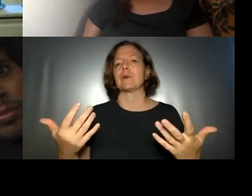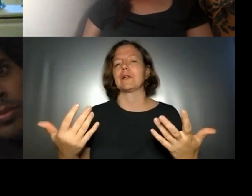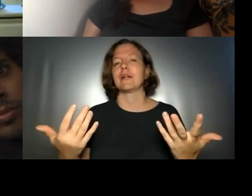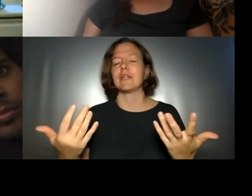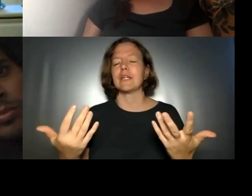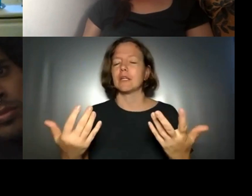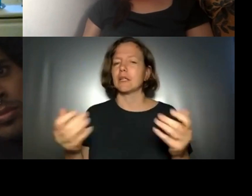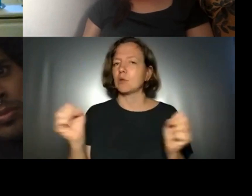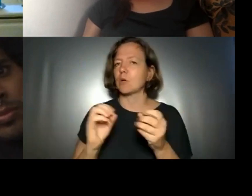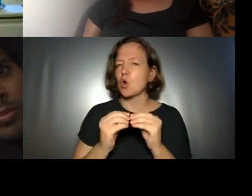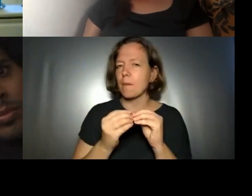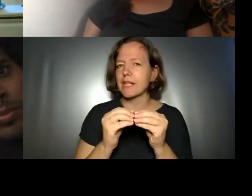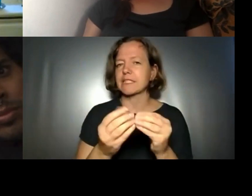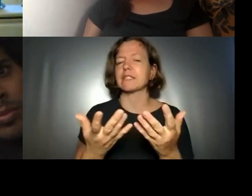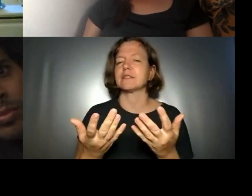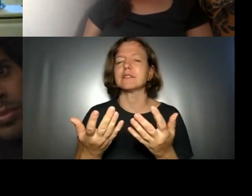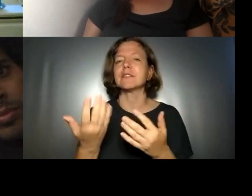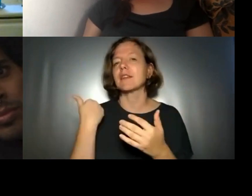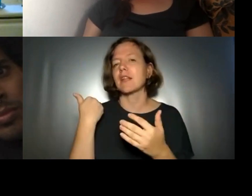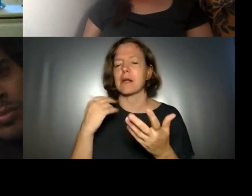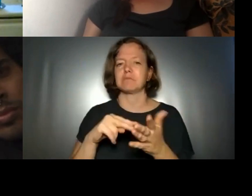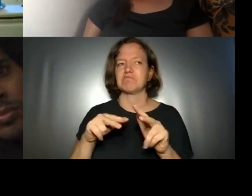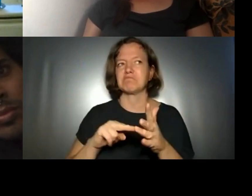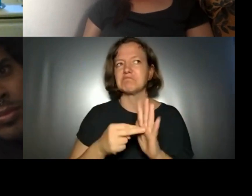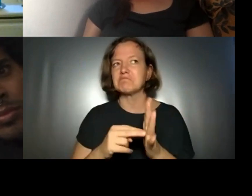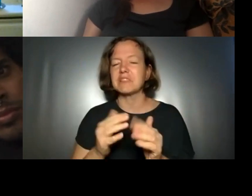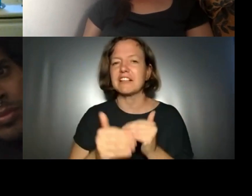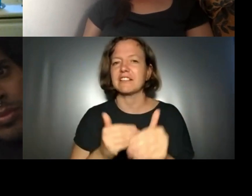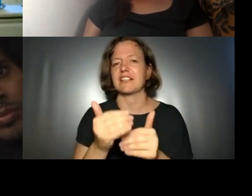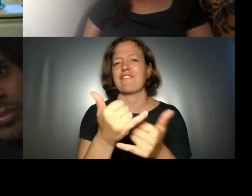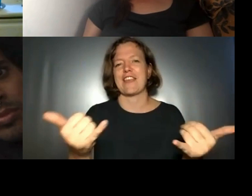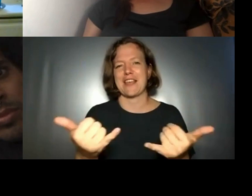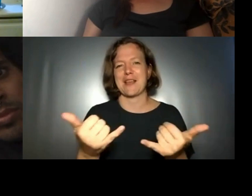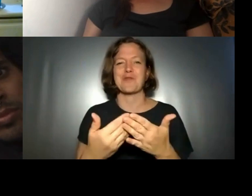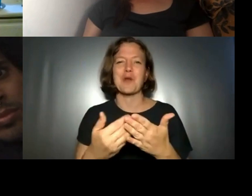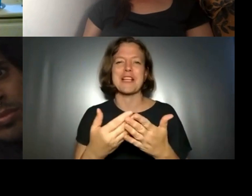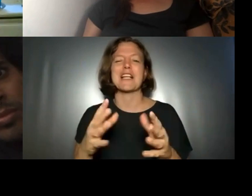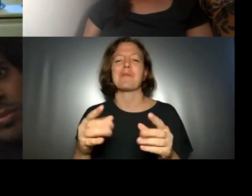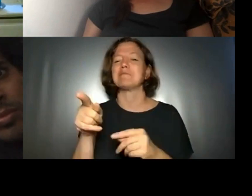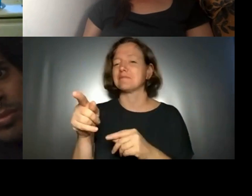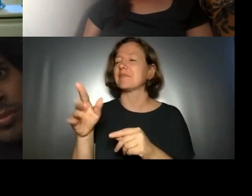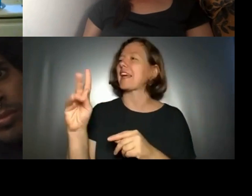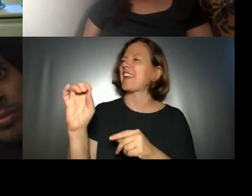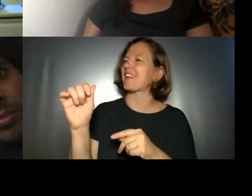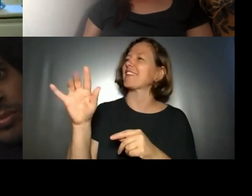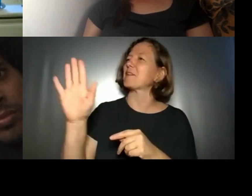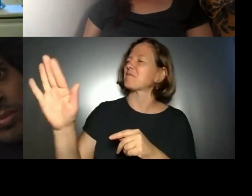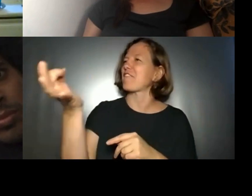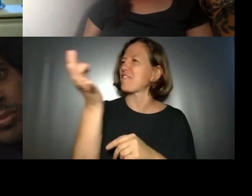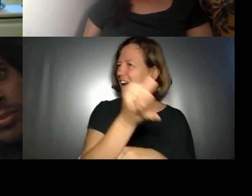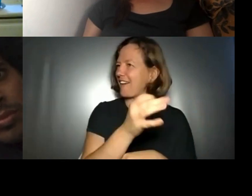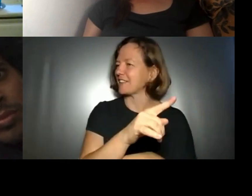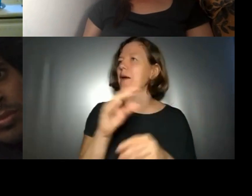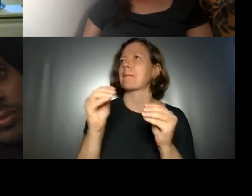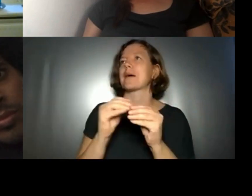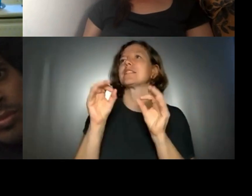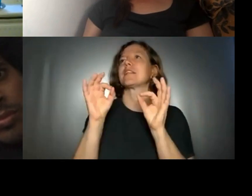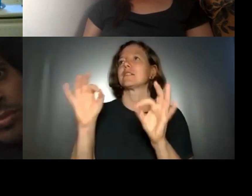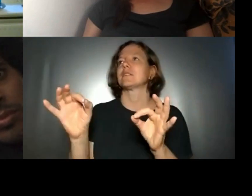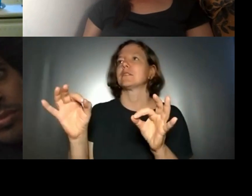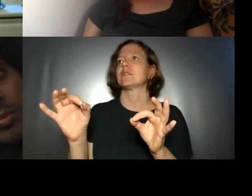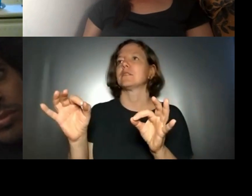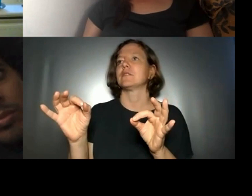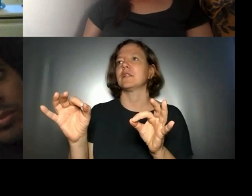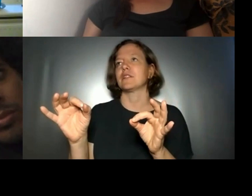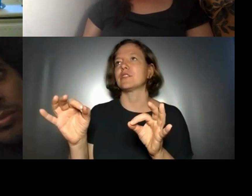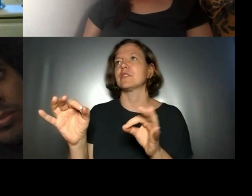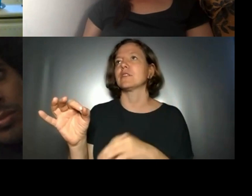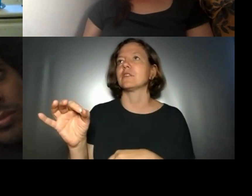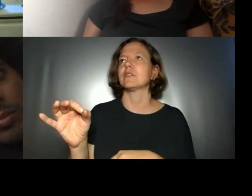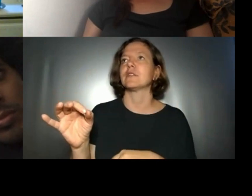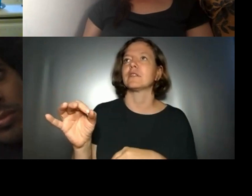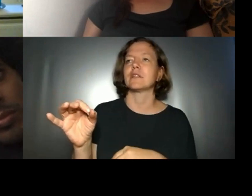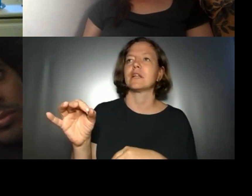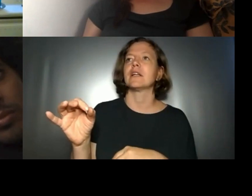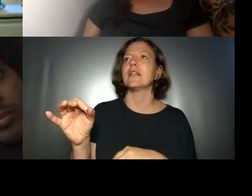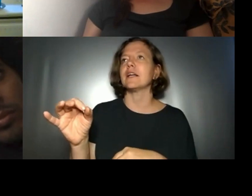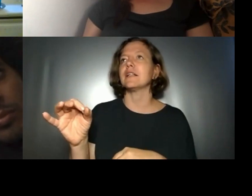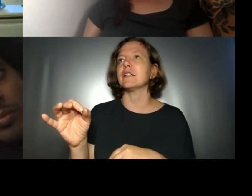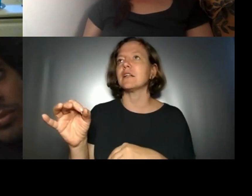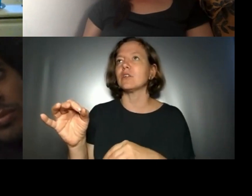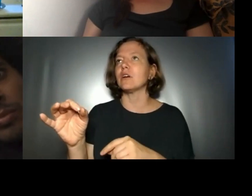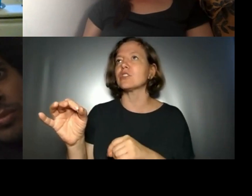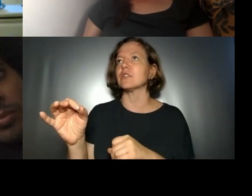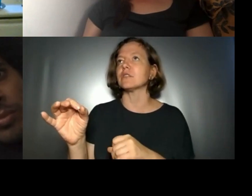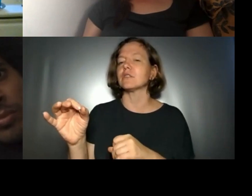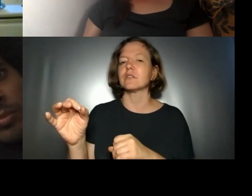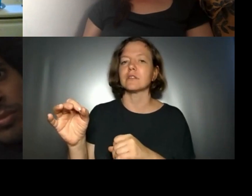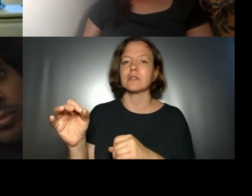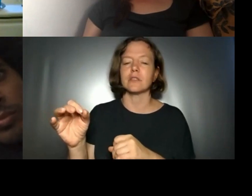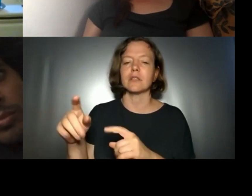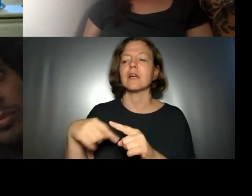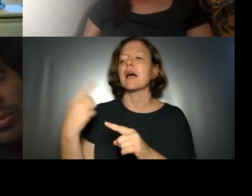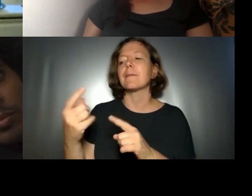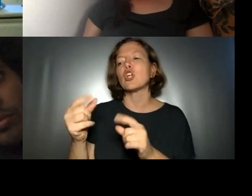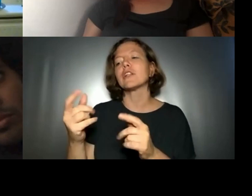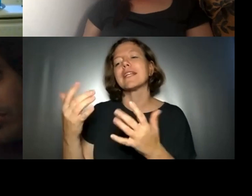So, yes, and I think that leads very nicely to this question of: Okay, how can spaces feel safe, be safe, safer?